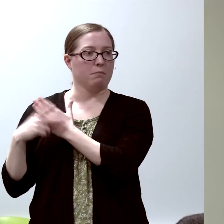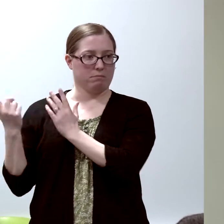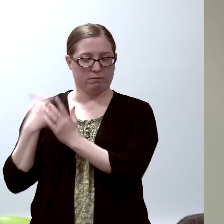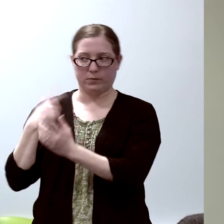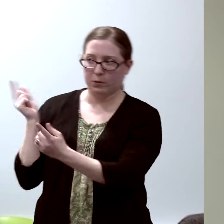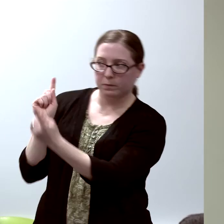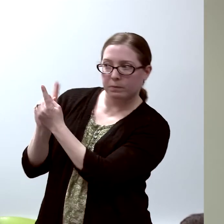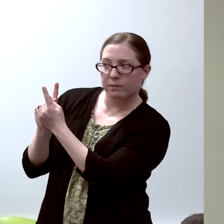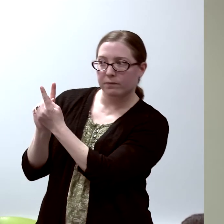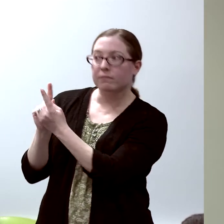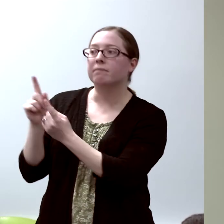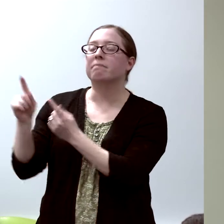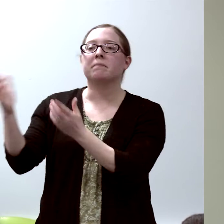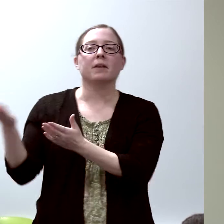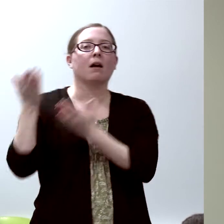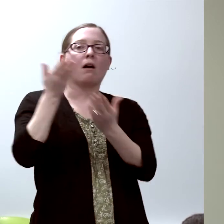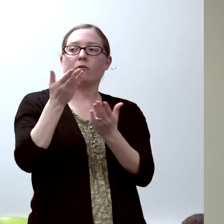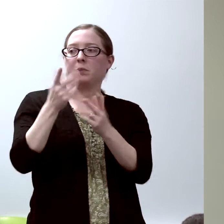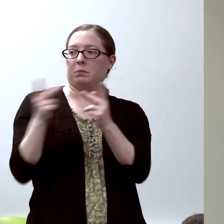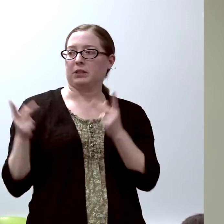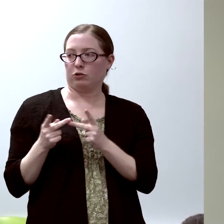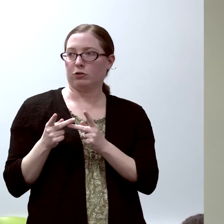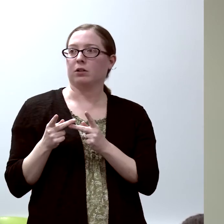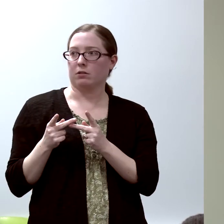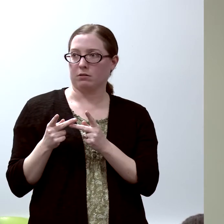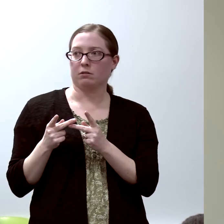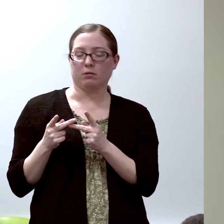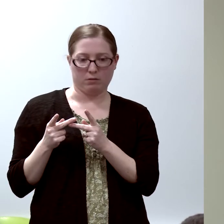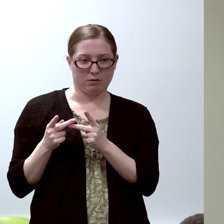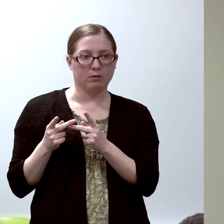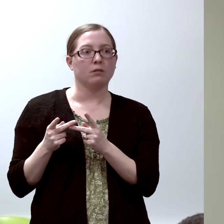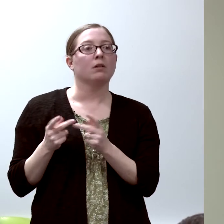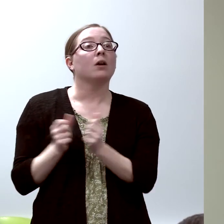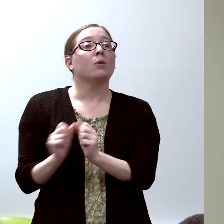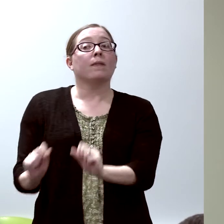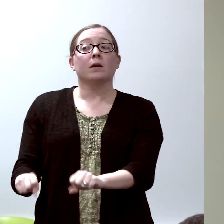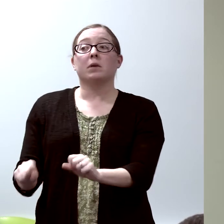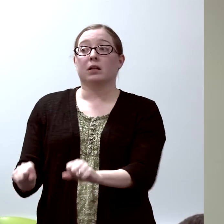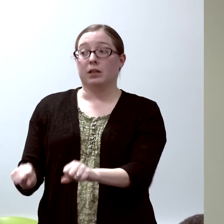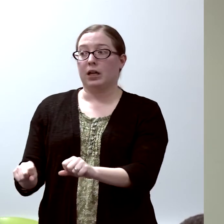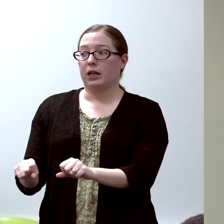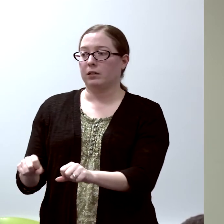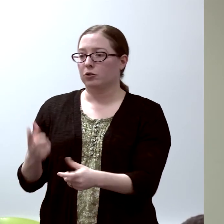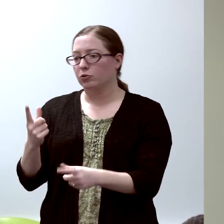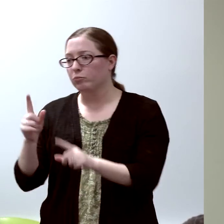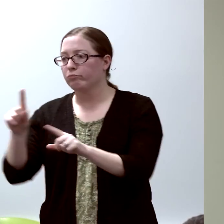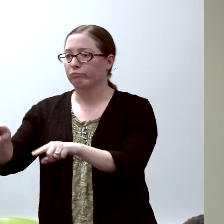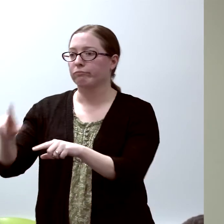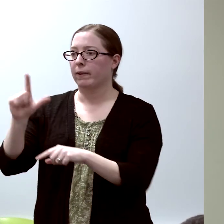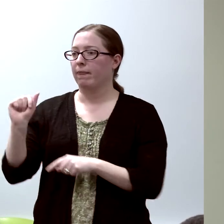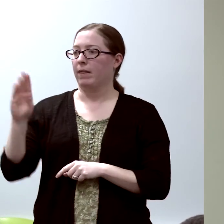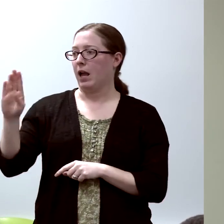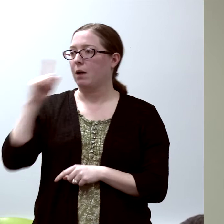and they offered me a spot with the ability to spend two years in the laboratory...